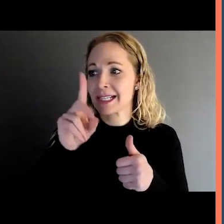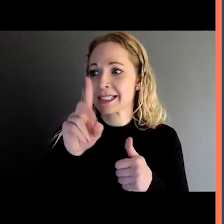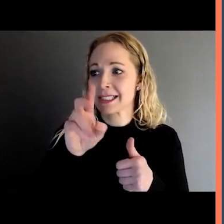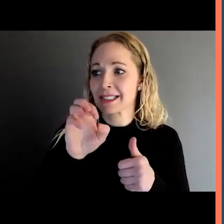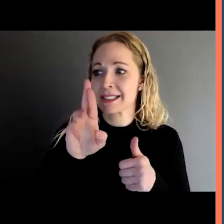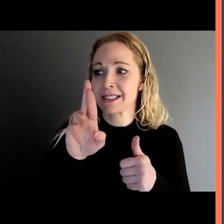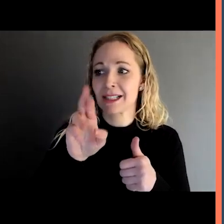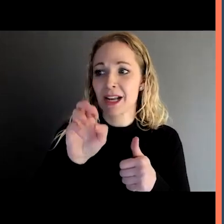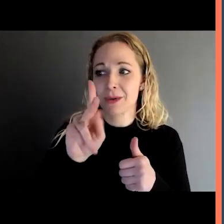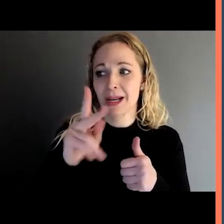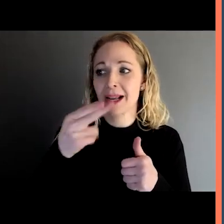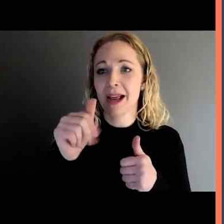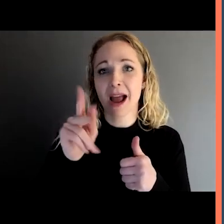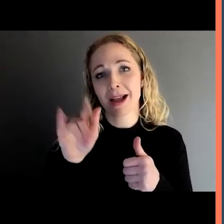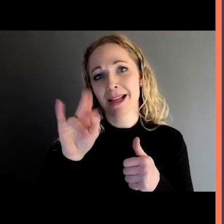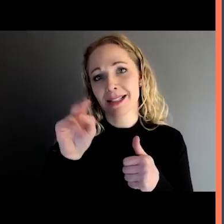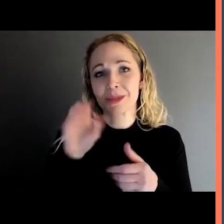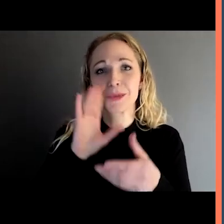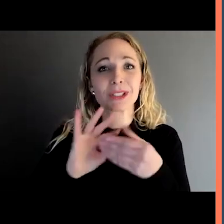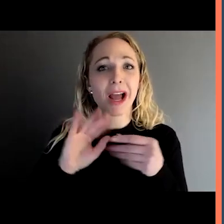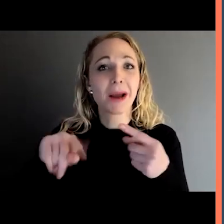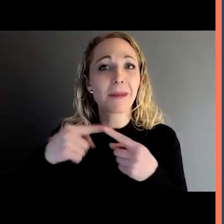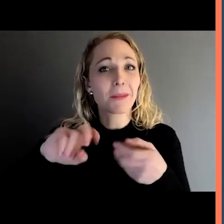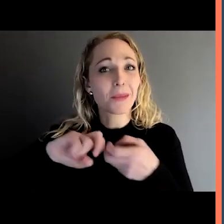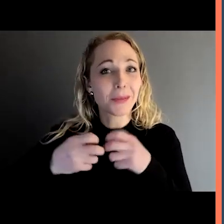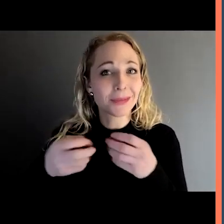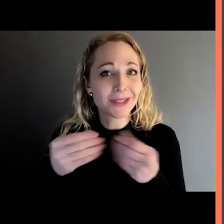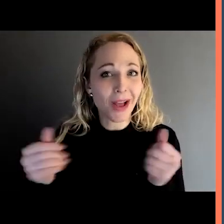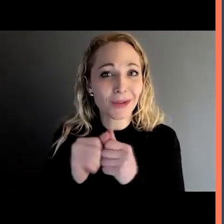INVOLVED SCHEME AUTOMATION AND THEN FRIENDS AJ LAPORTE